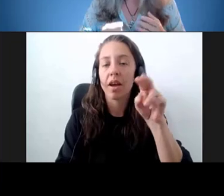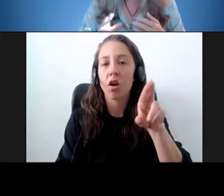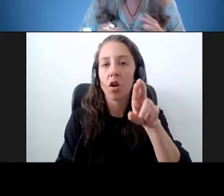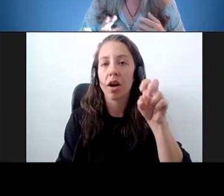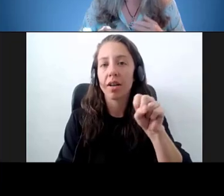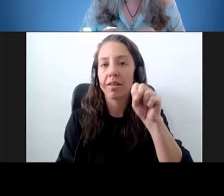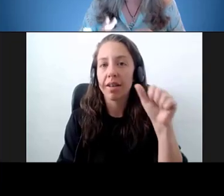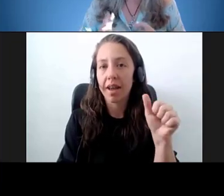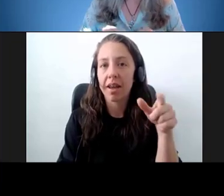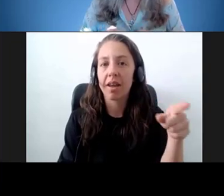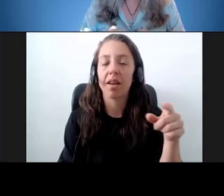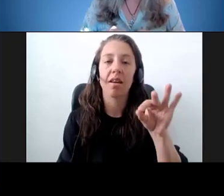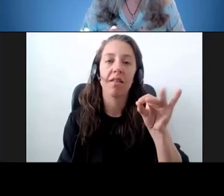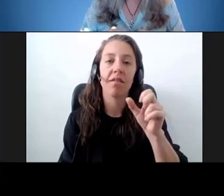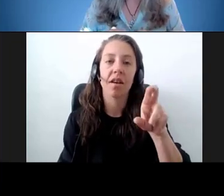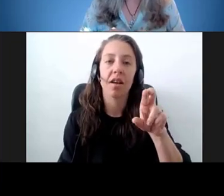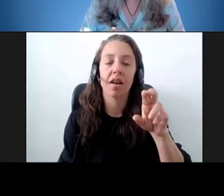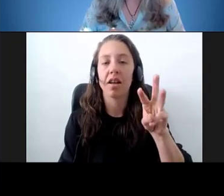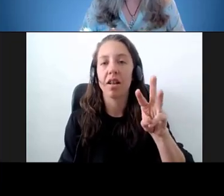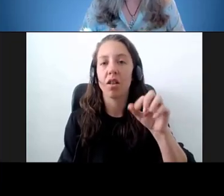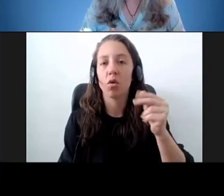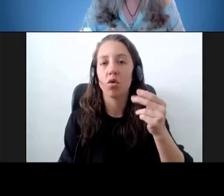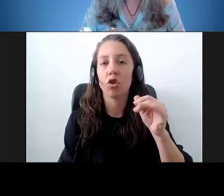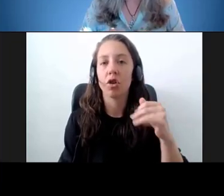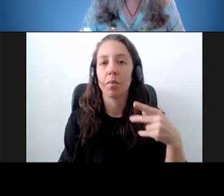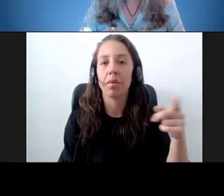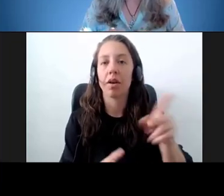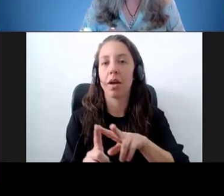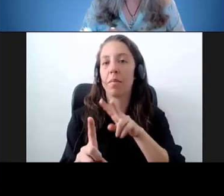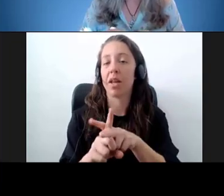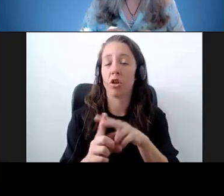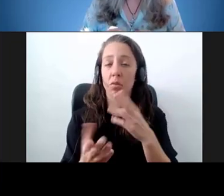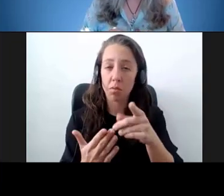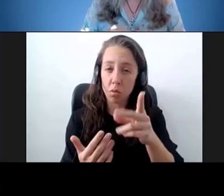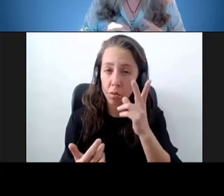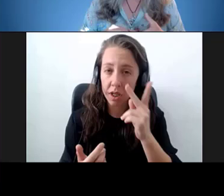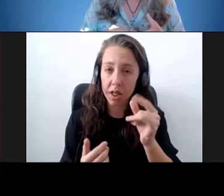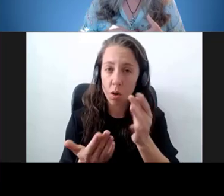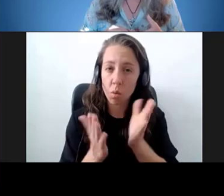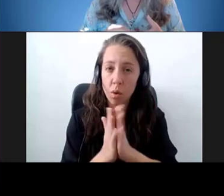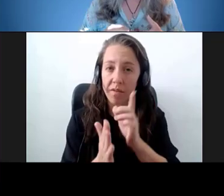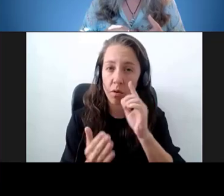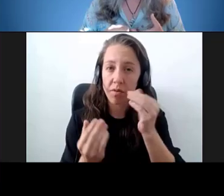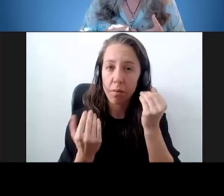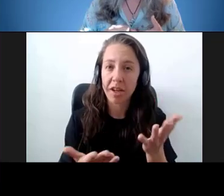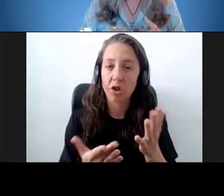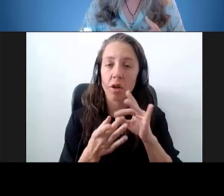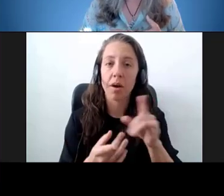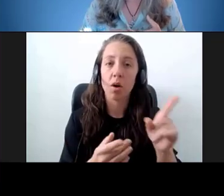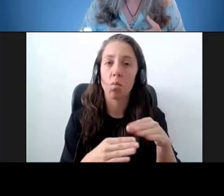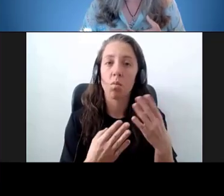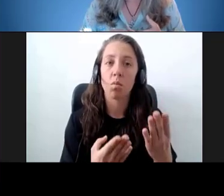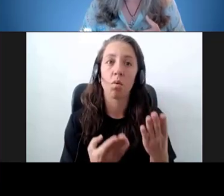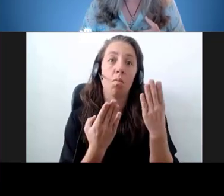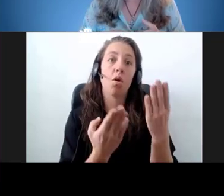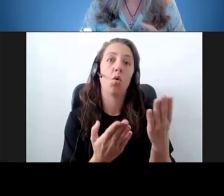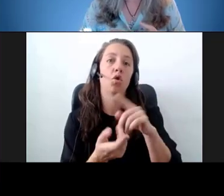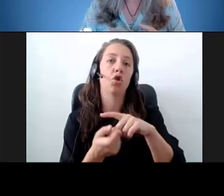Many people may have seen that request for information about the proposed changes. We'll be making updates to the NRSA training grant applications.